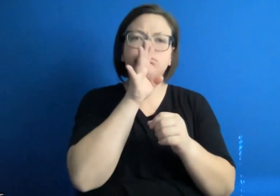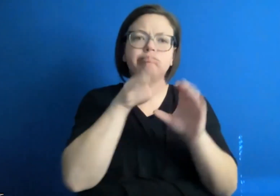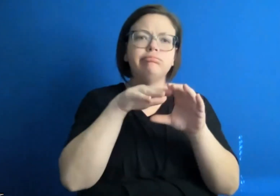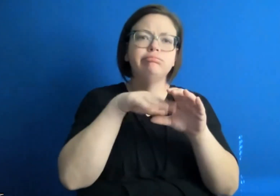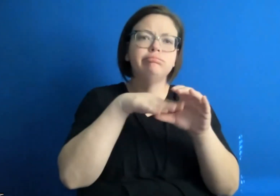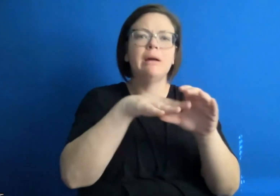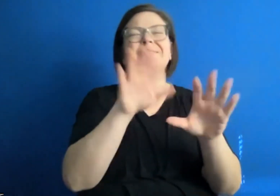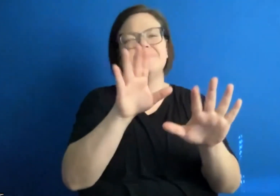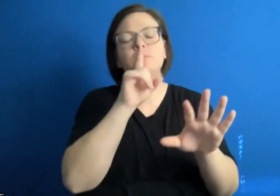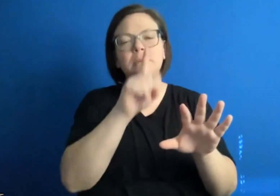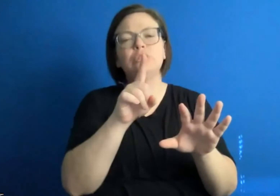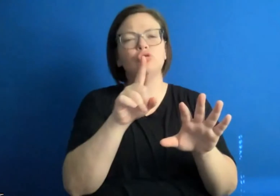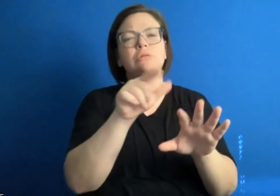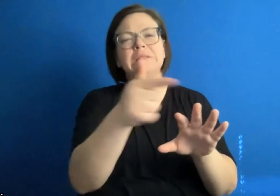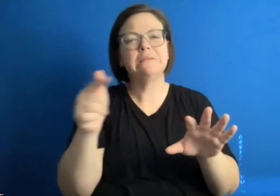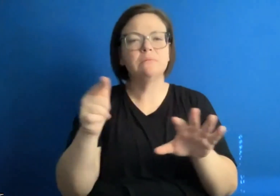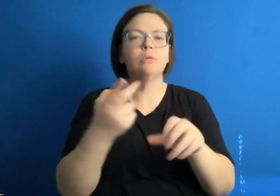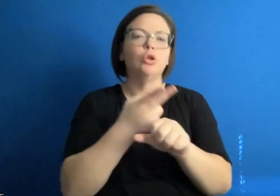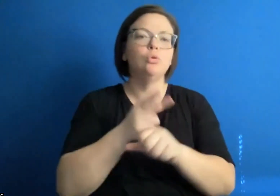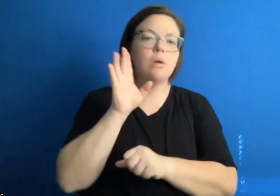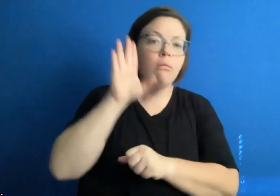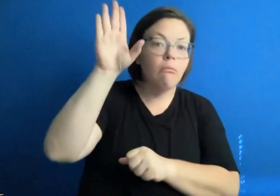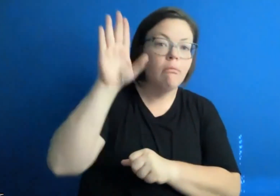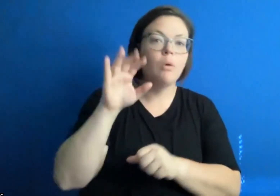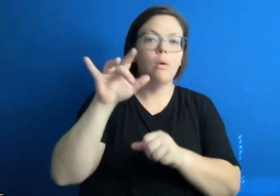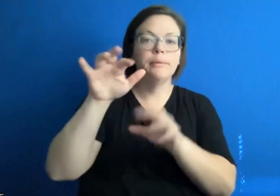everyone use the raise your hand feature or post in the chat if you want to say something,